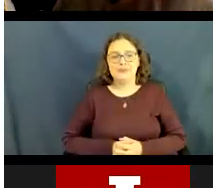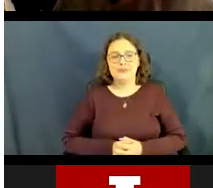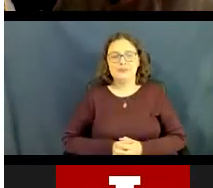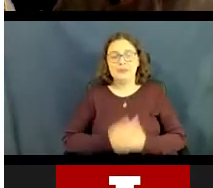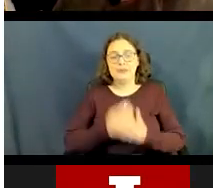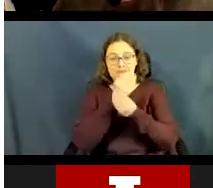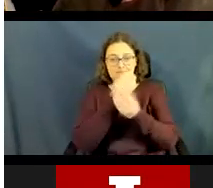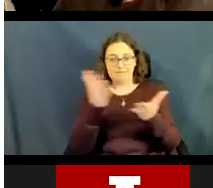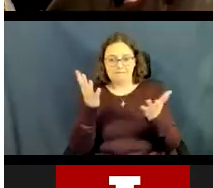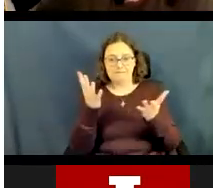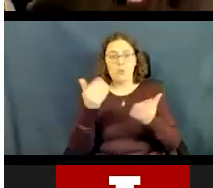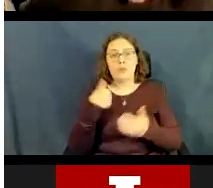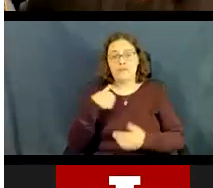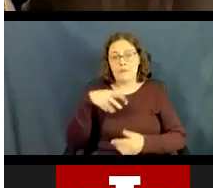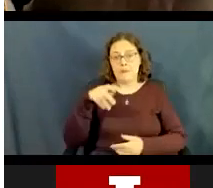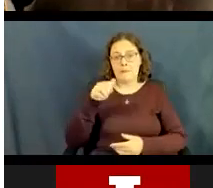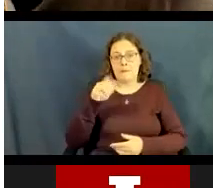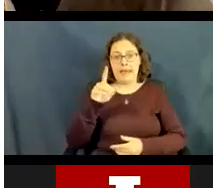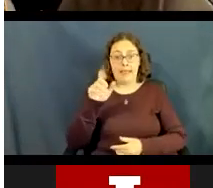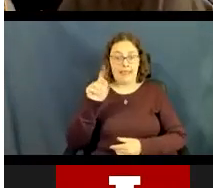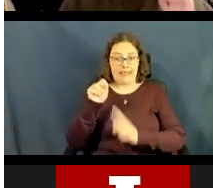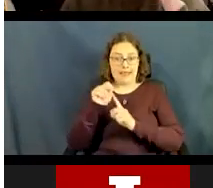we have got our padlet you might want to pull up,